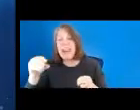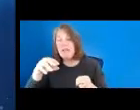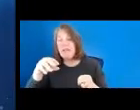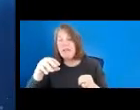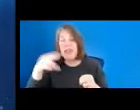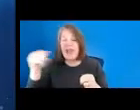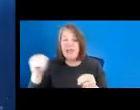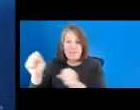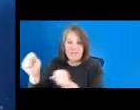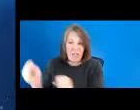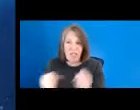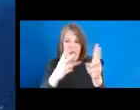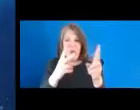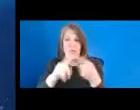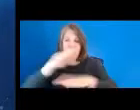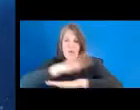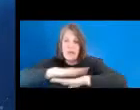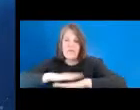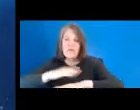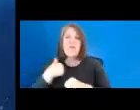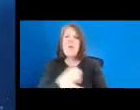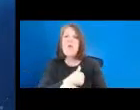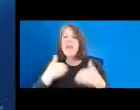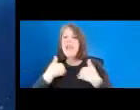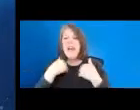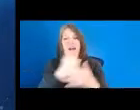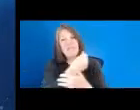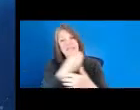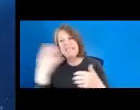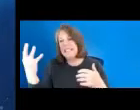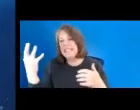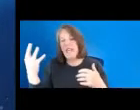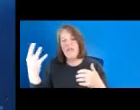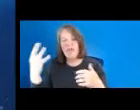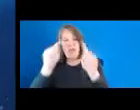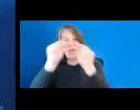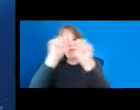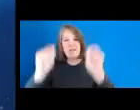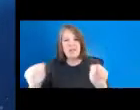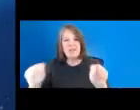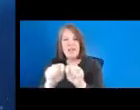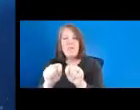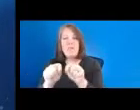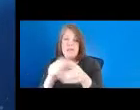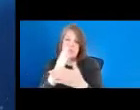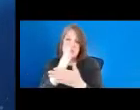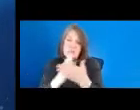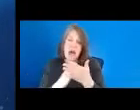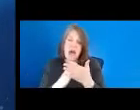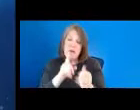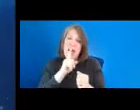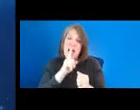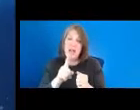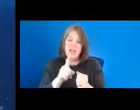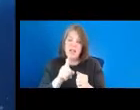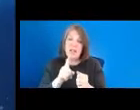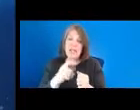16:29:58 We have a number of different templates. Some of which actually have just a single